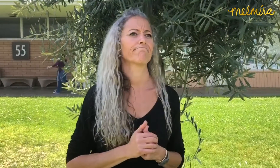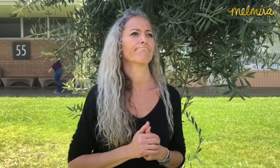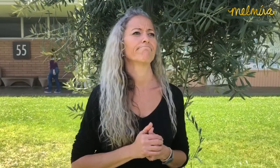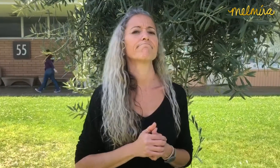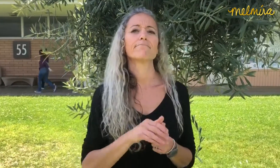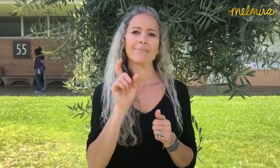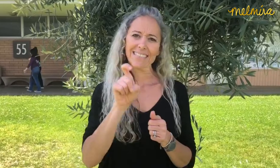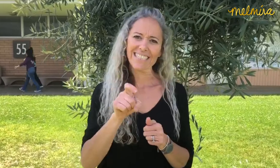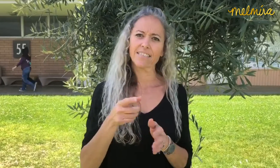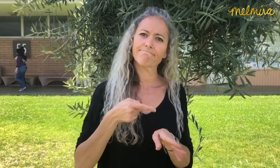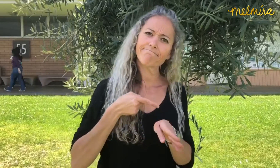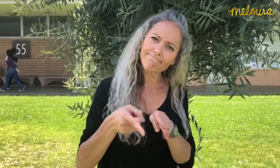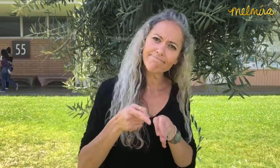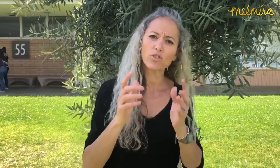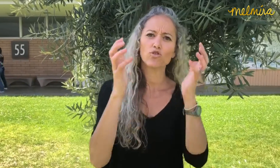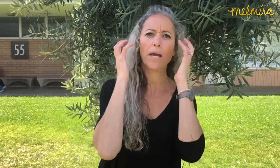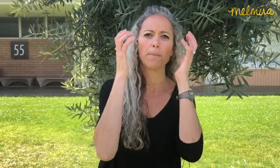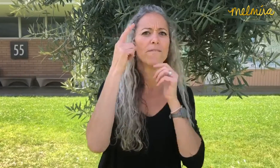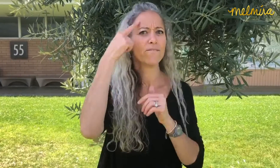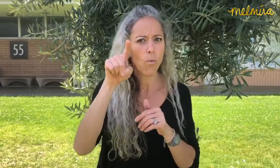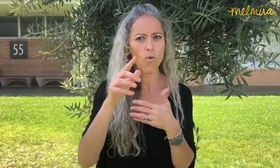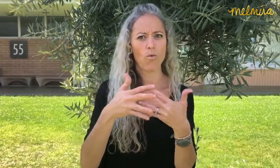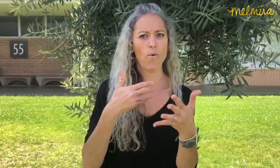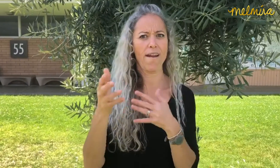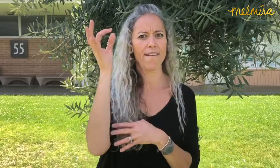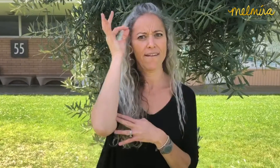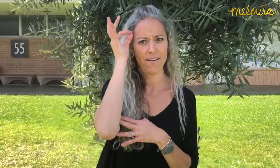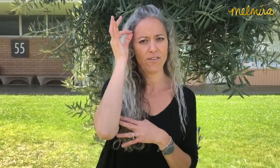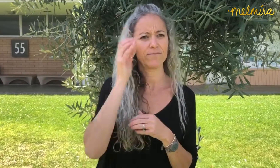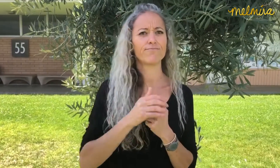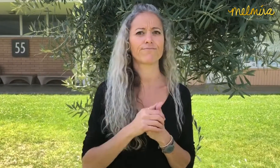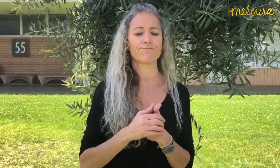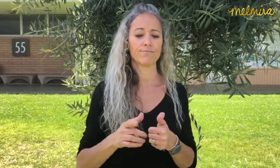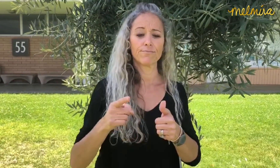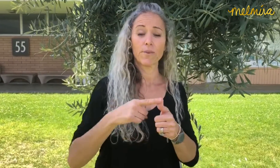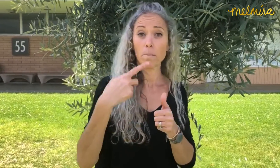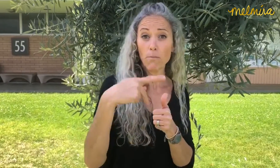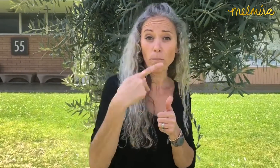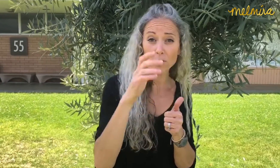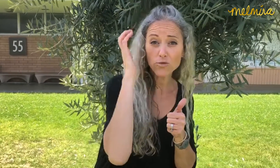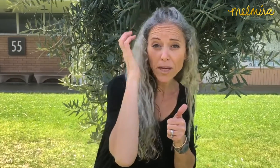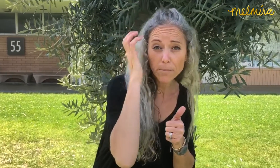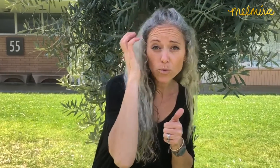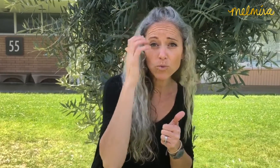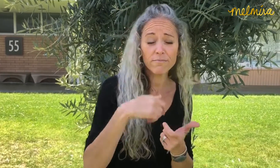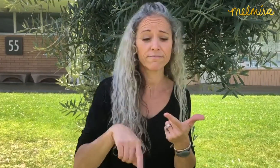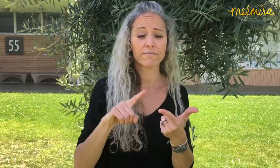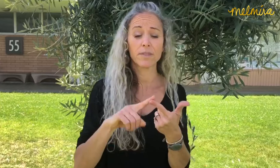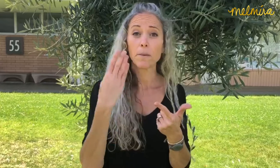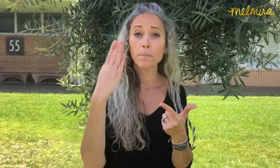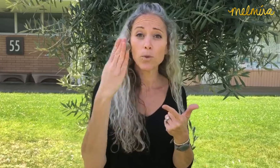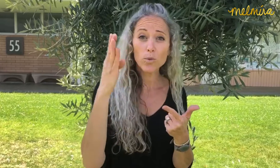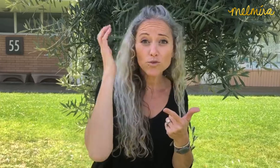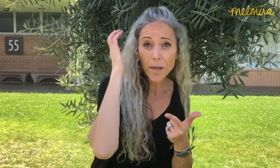You need a specific type of shampoo for your grey hair. They could include purple, blue, or non-colored shampoo.